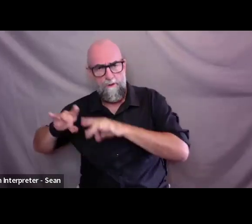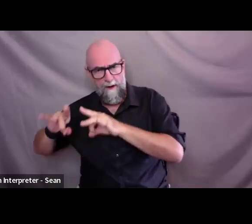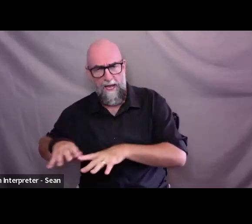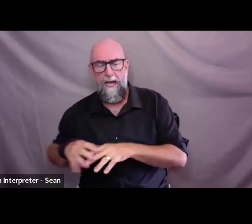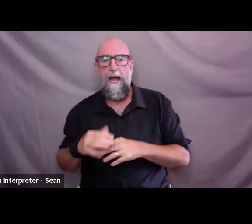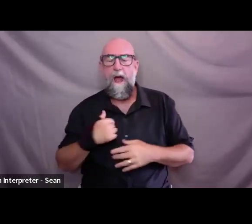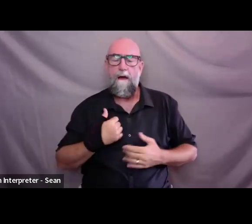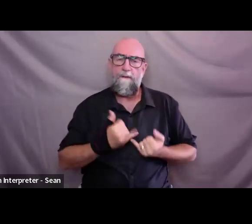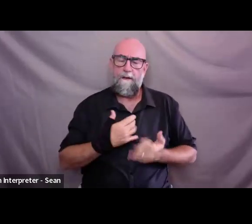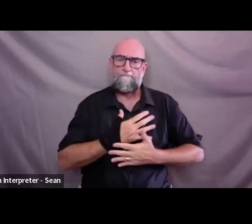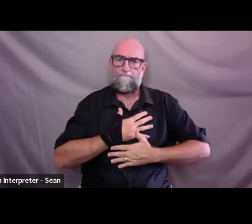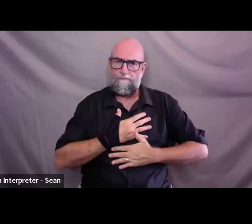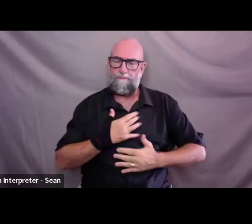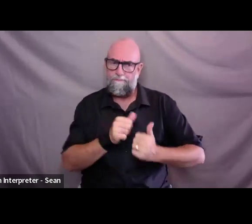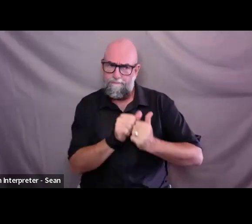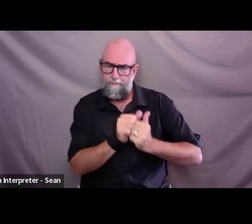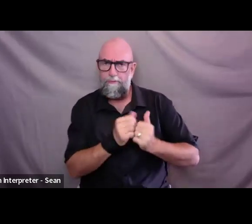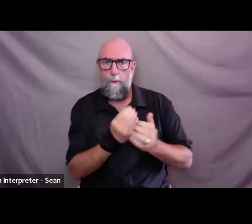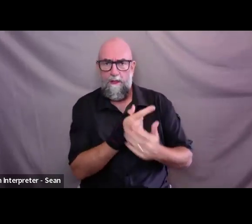This is the six conversation and final